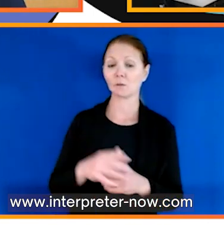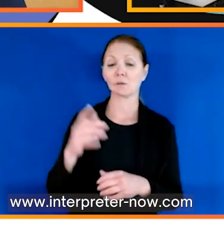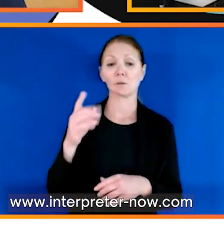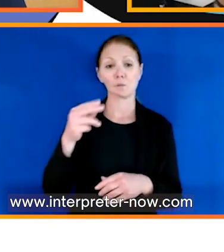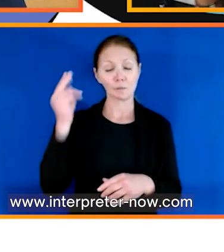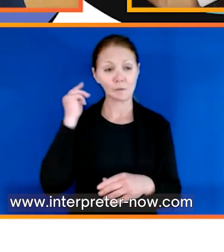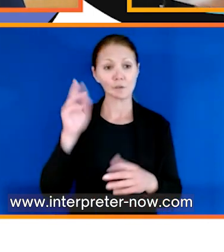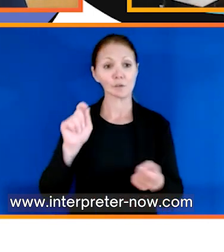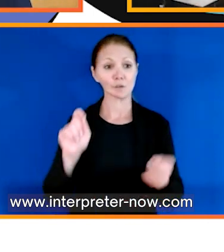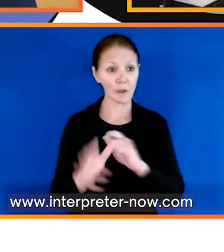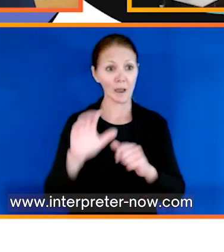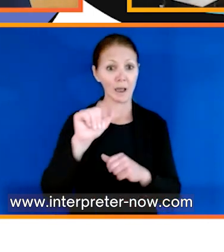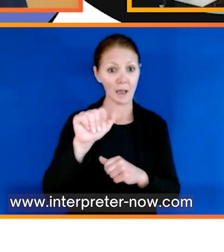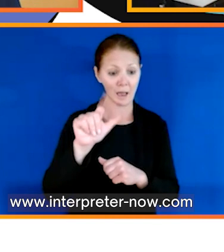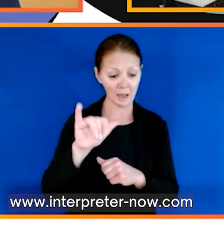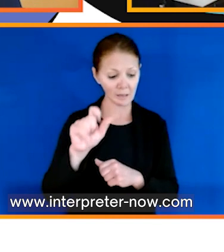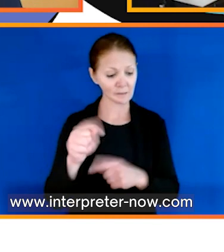We've done a lot in 10 years.